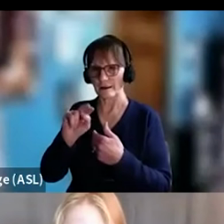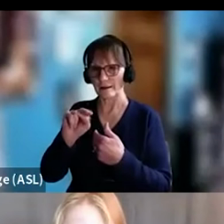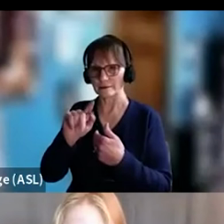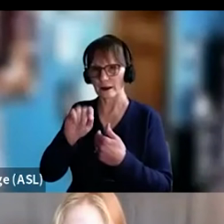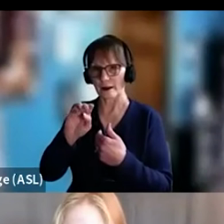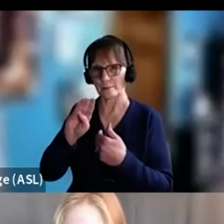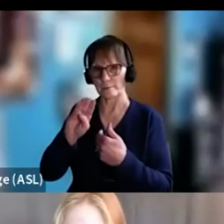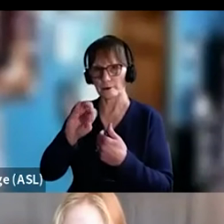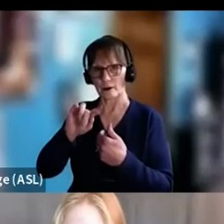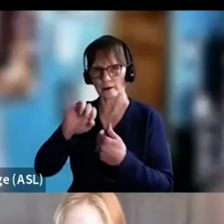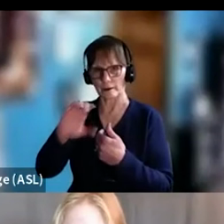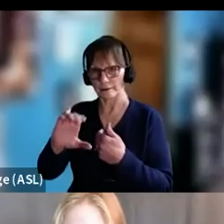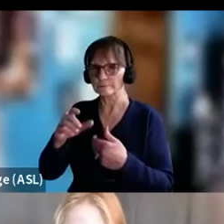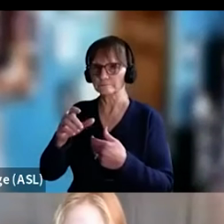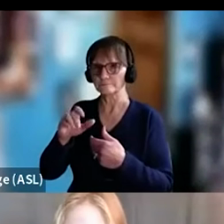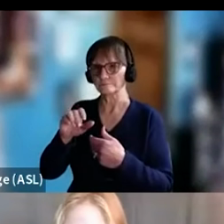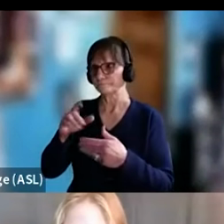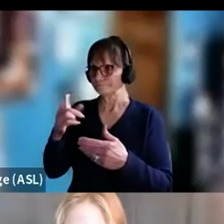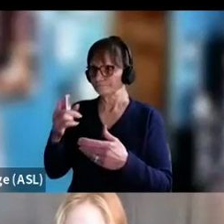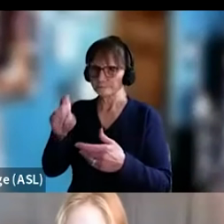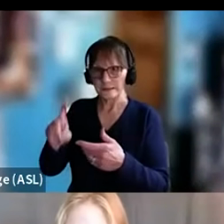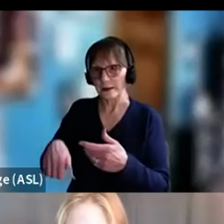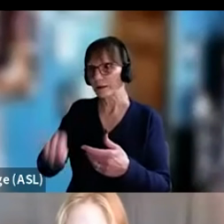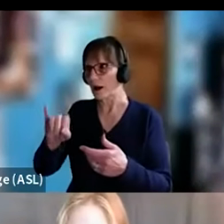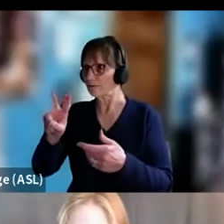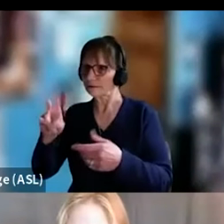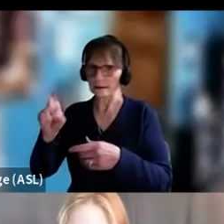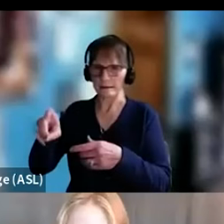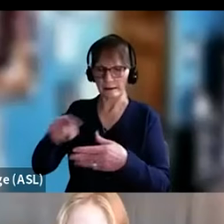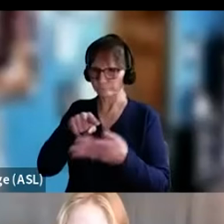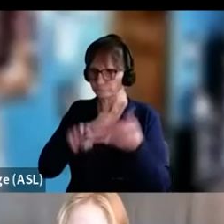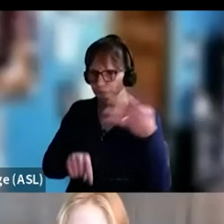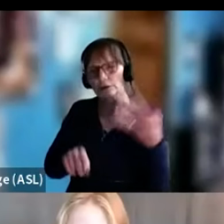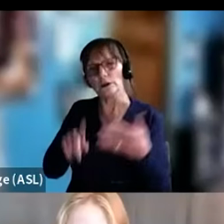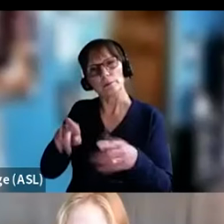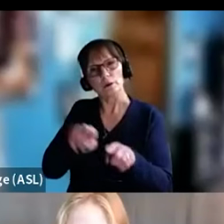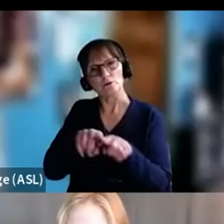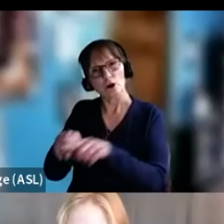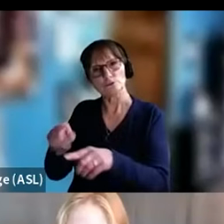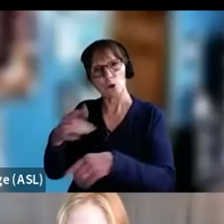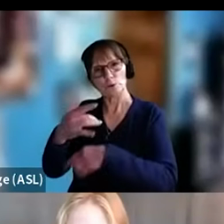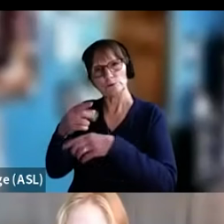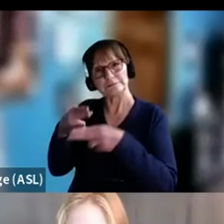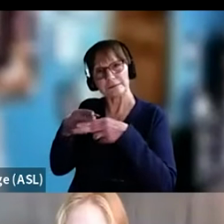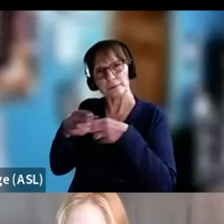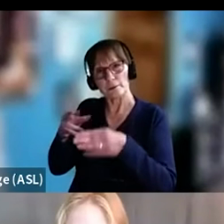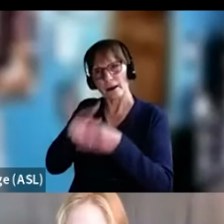get the IVs that they need. And there's also temporary housing program models